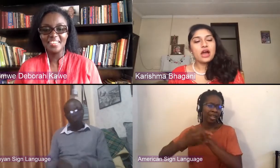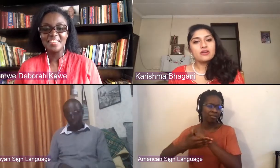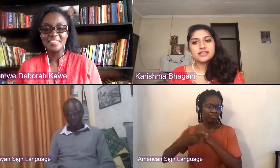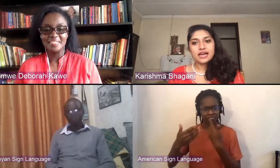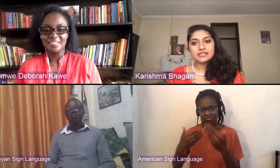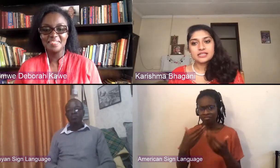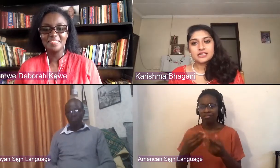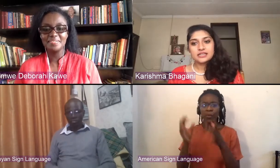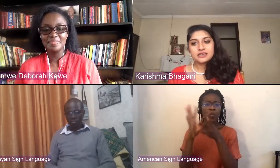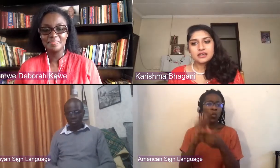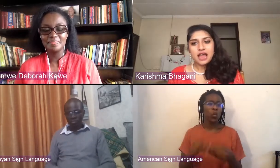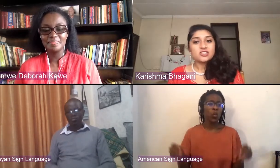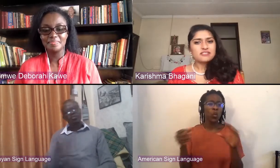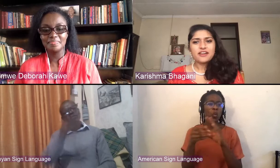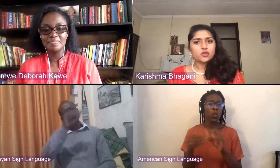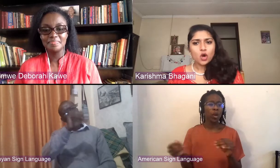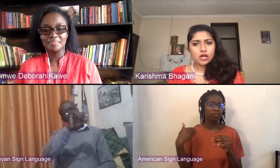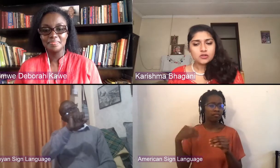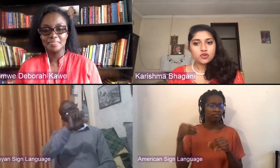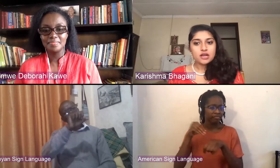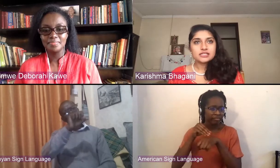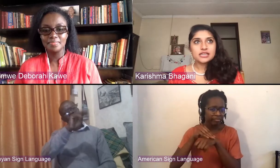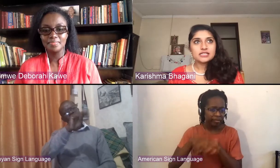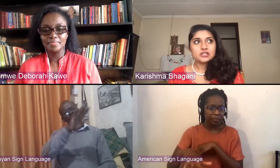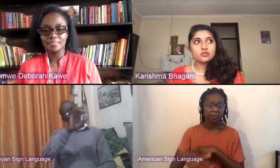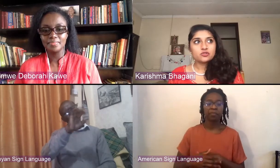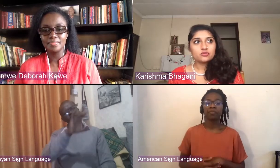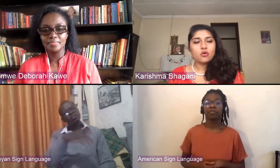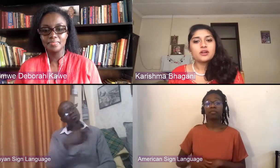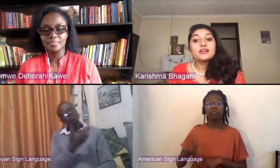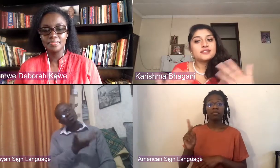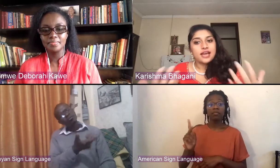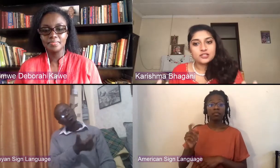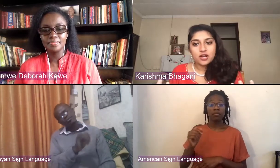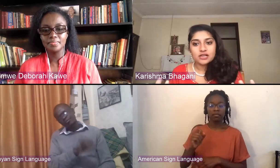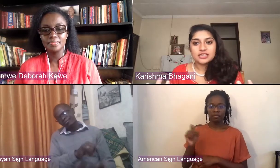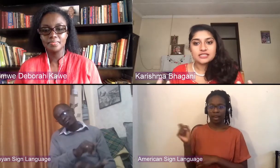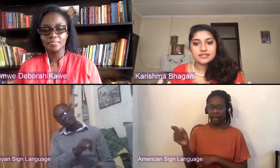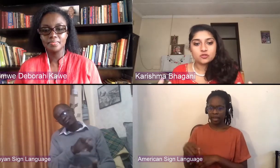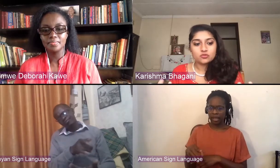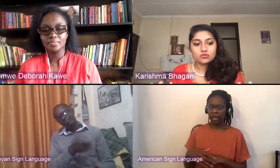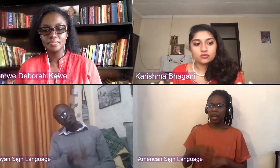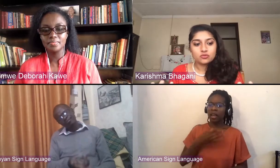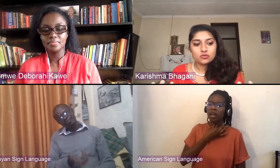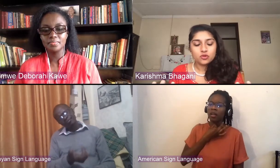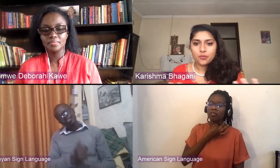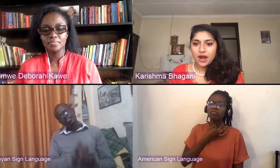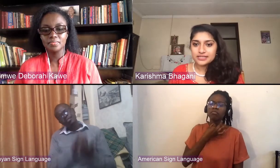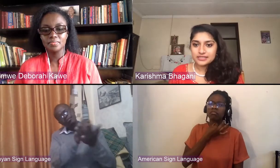Asiimwe how does that if at all translate into or does that translate into your practice